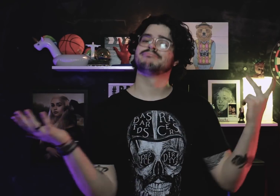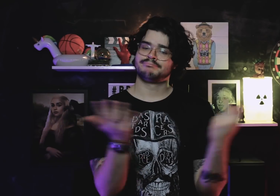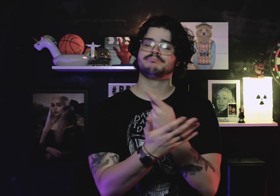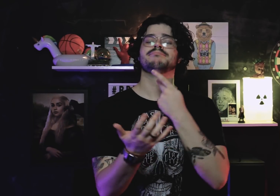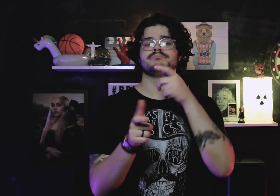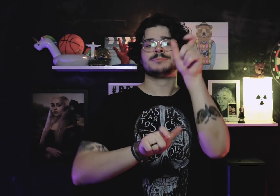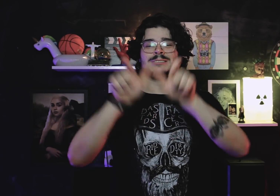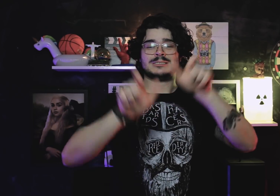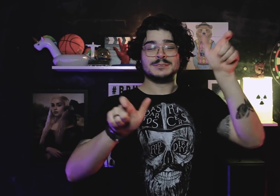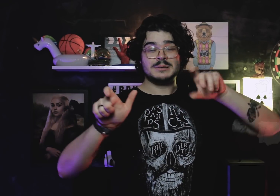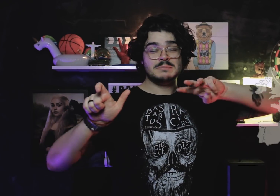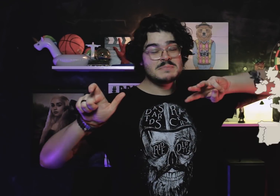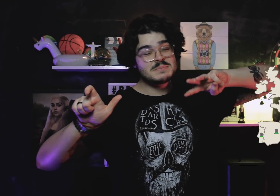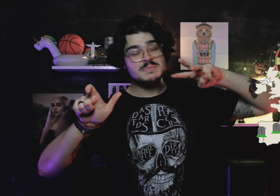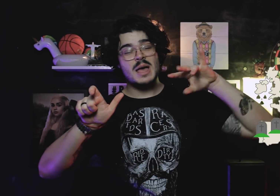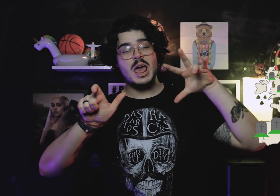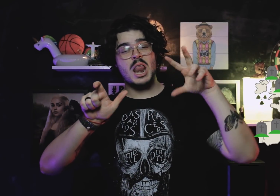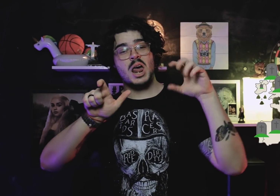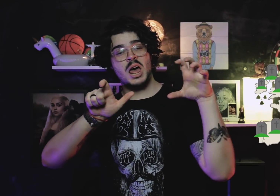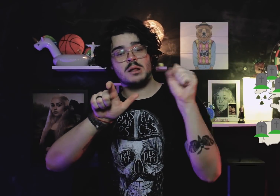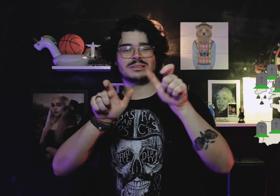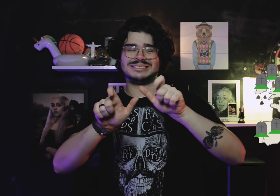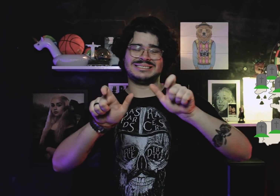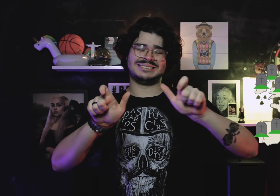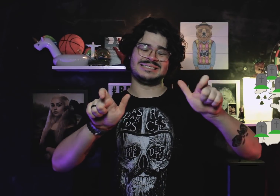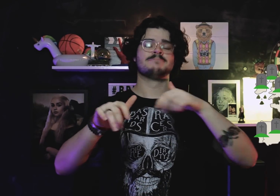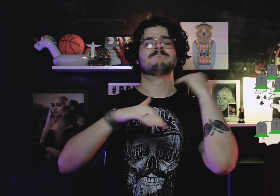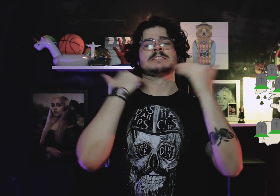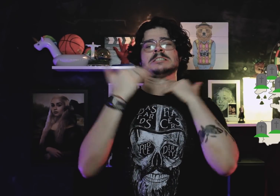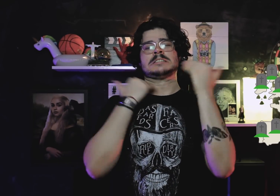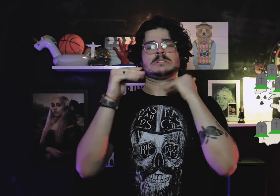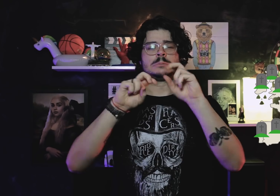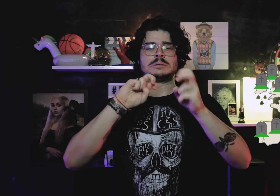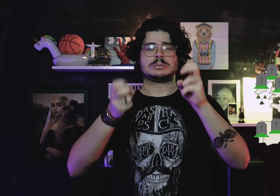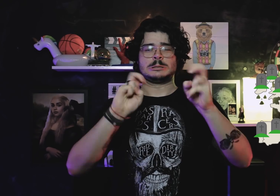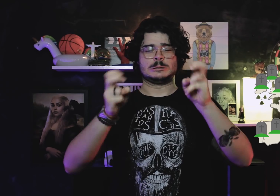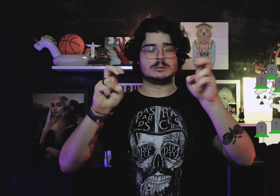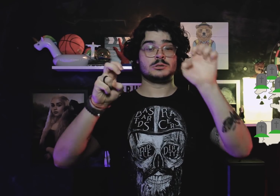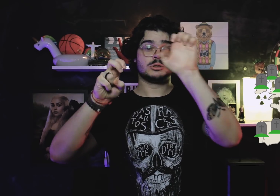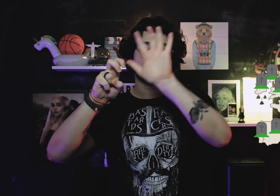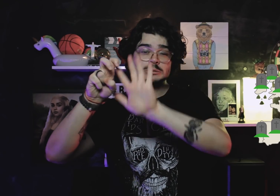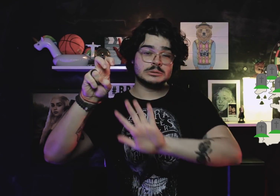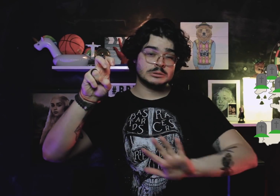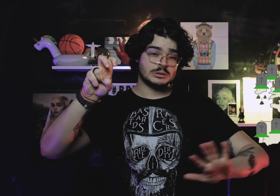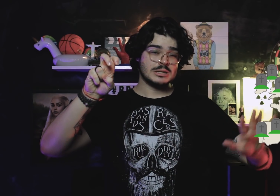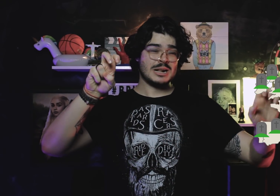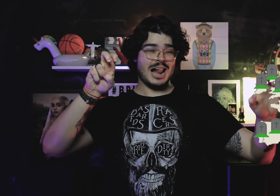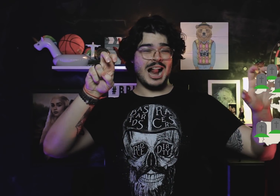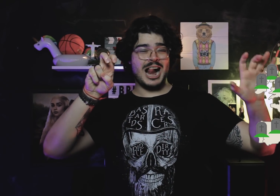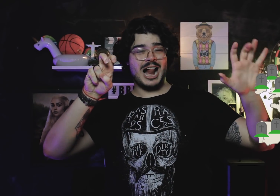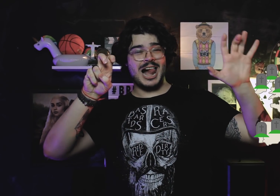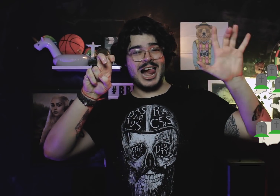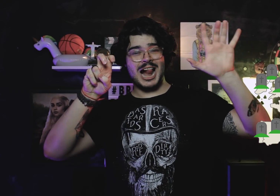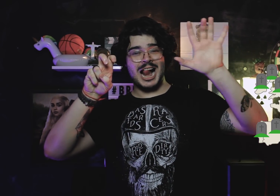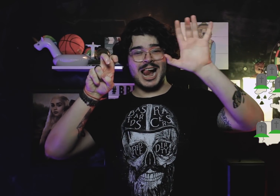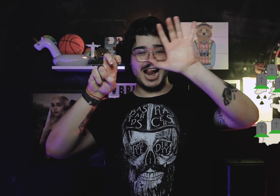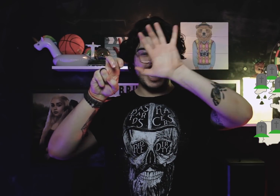these were the reasons for the millions of deaths in European countries,